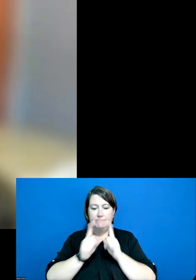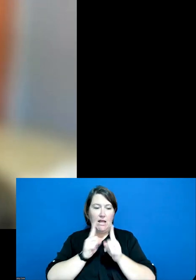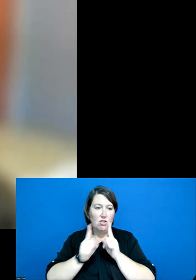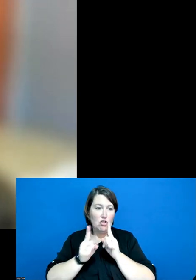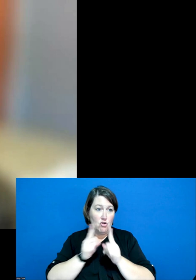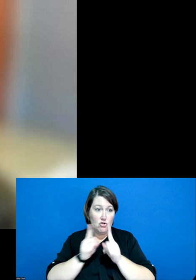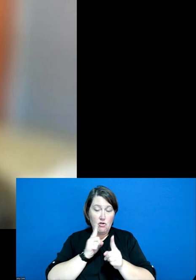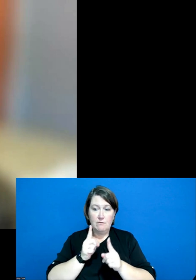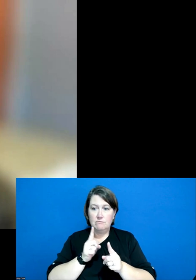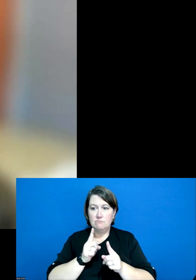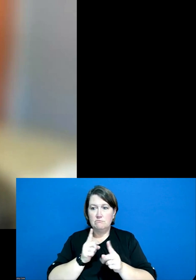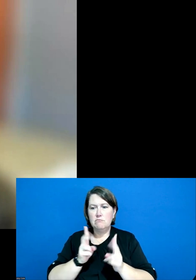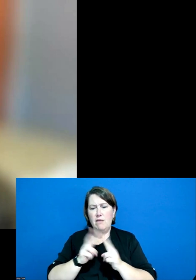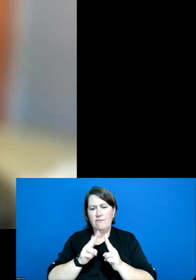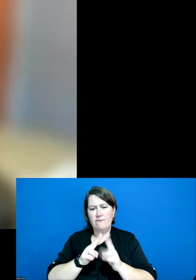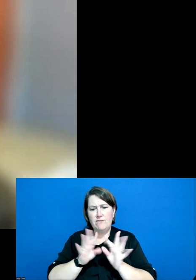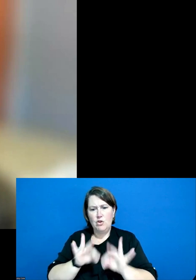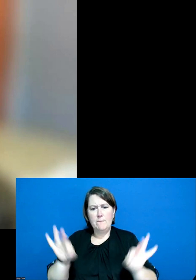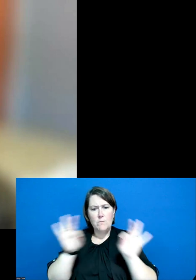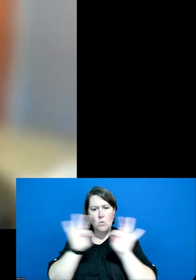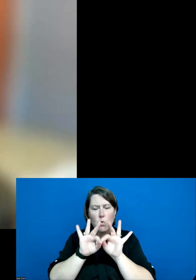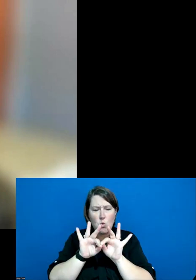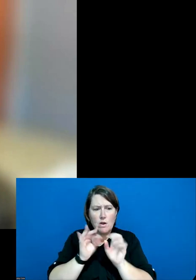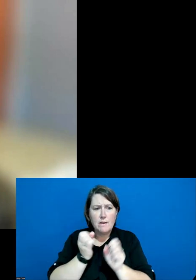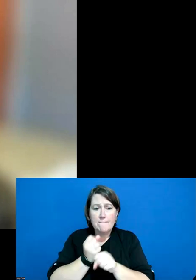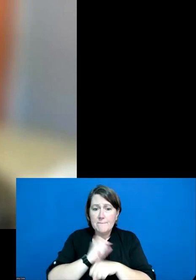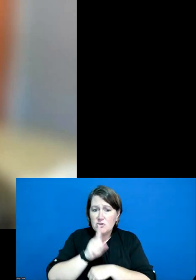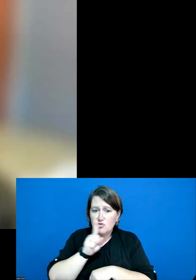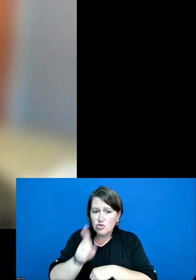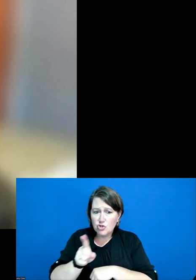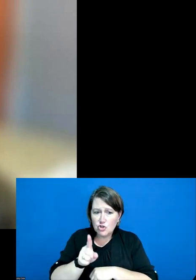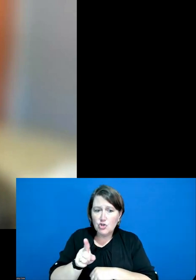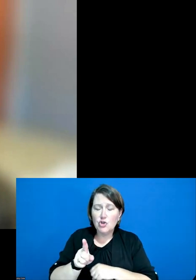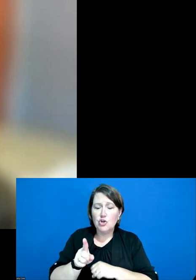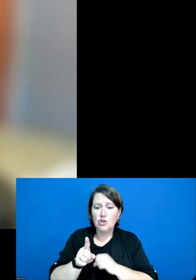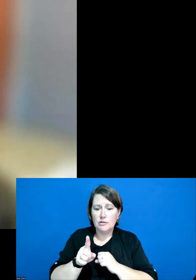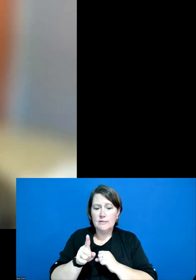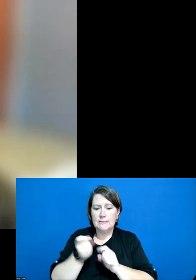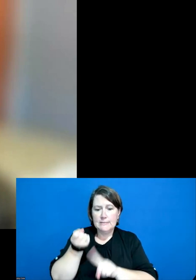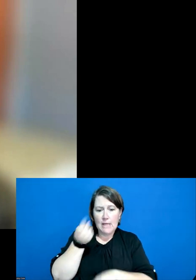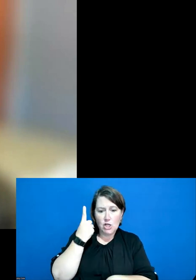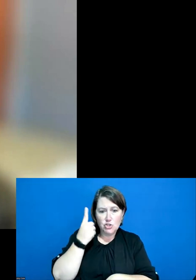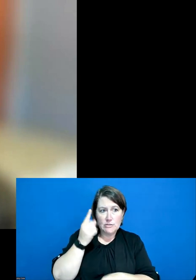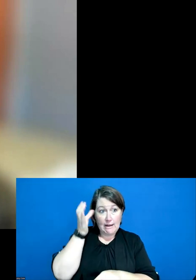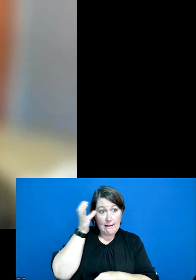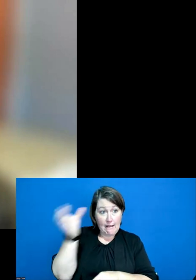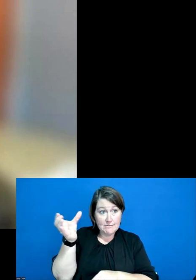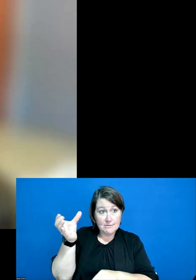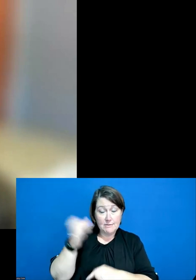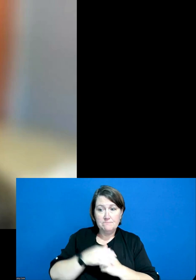It's very, very important to make sure that they grasp those concepts. Like if there's follow up,